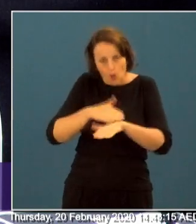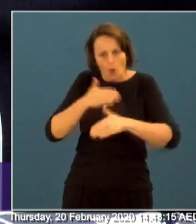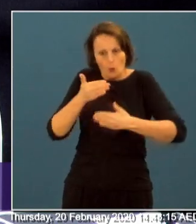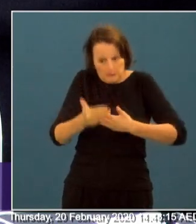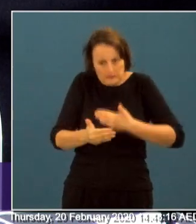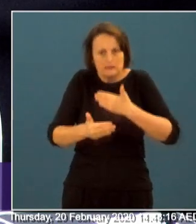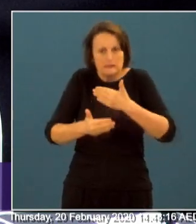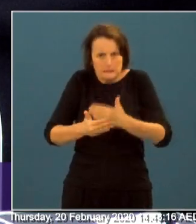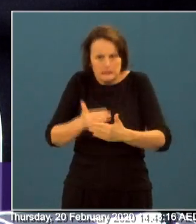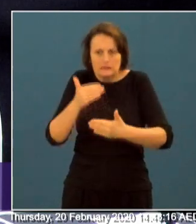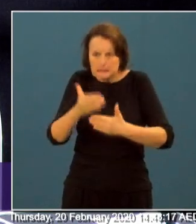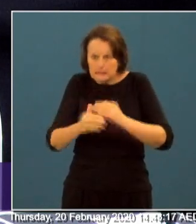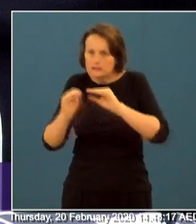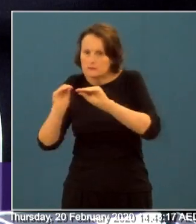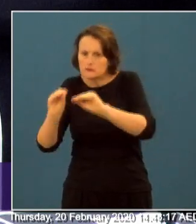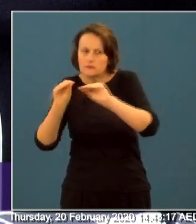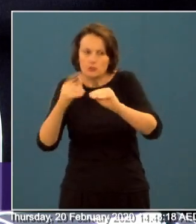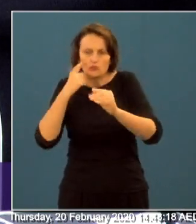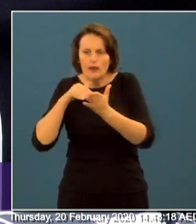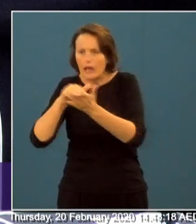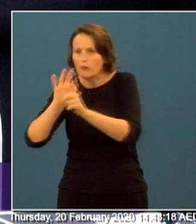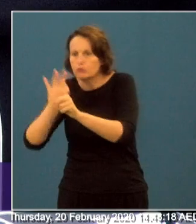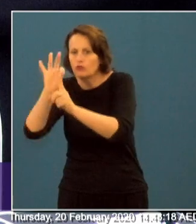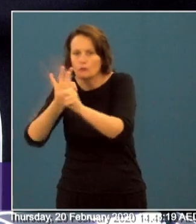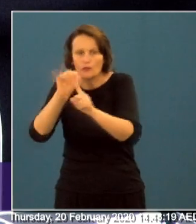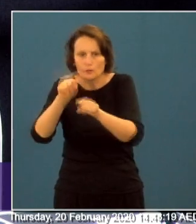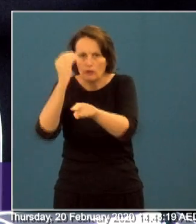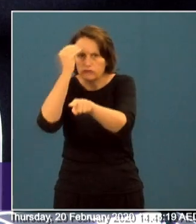our contributions, to improving the knowledge and skills of health care